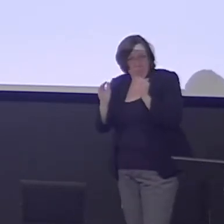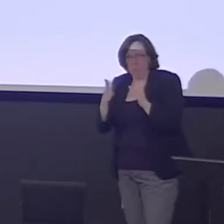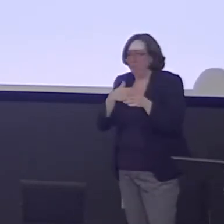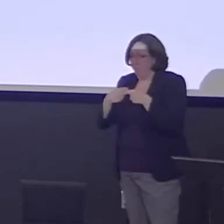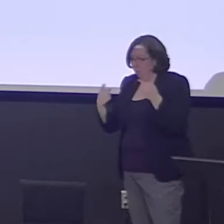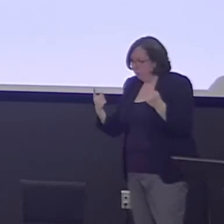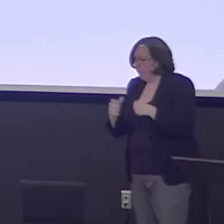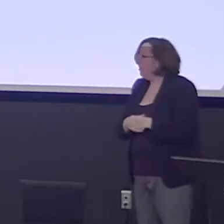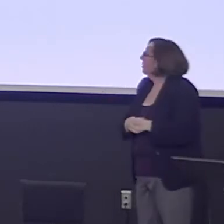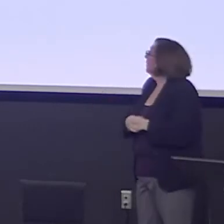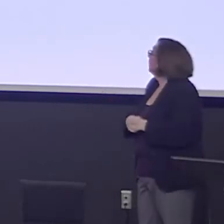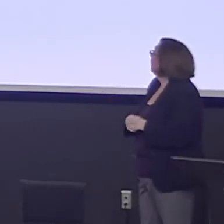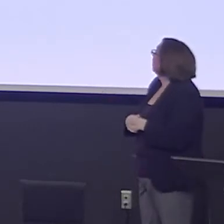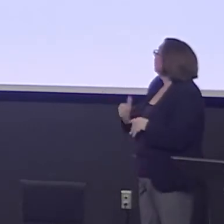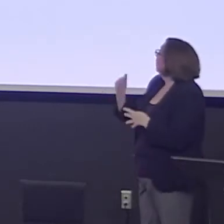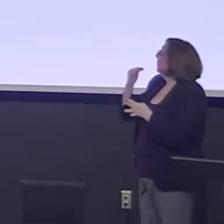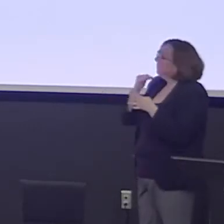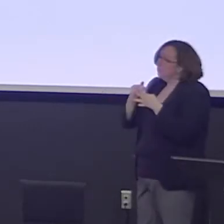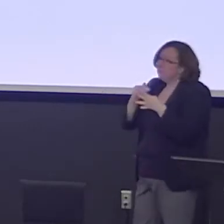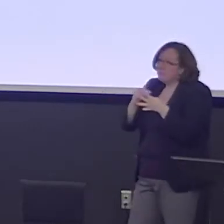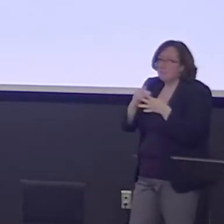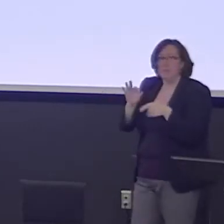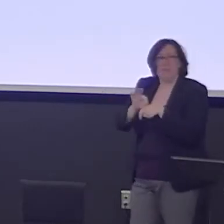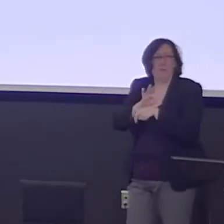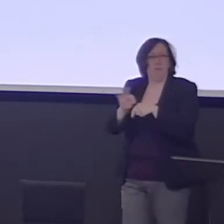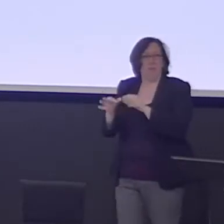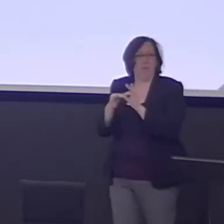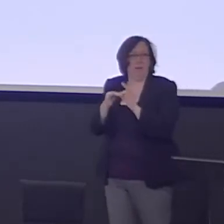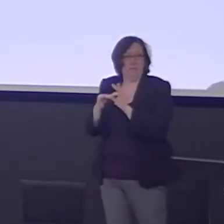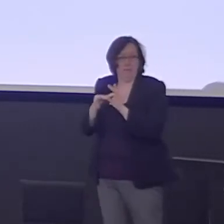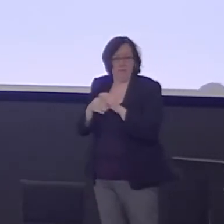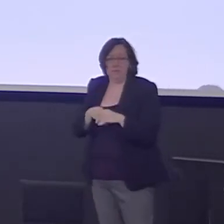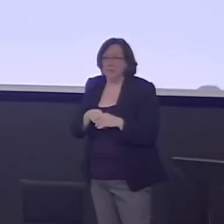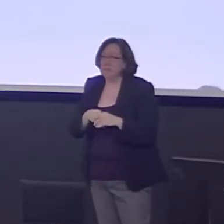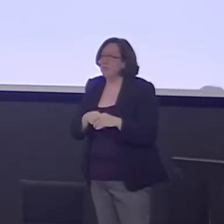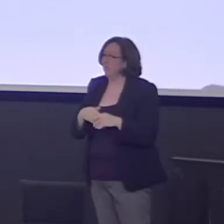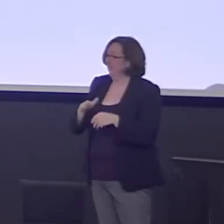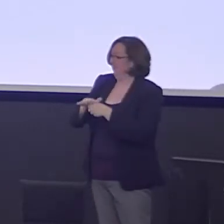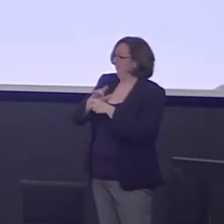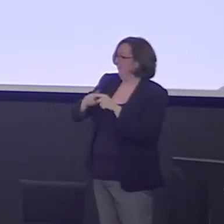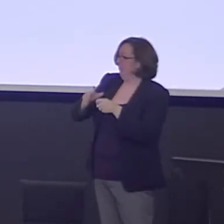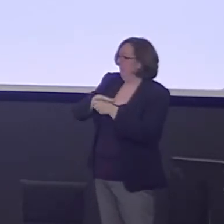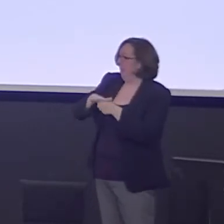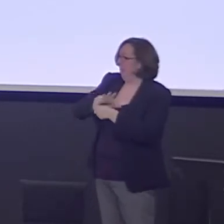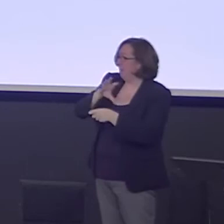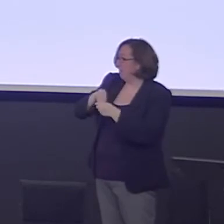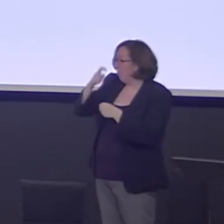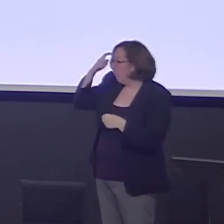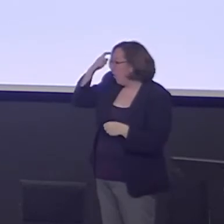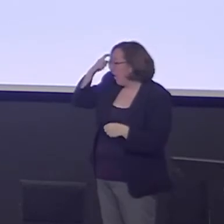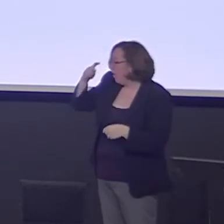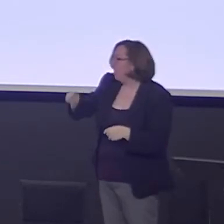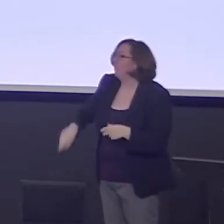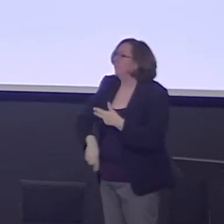We'll test that with functional connectivity between areas of the brain and also with a new variable.